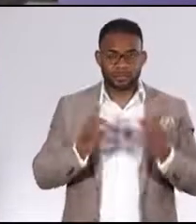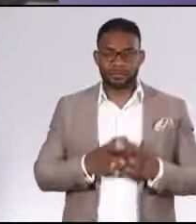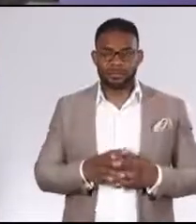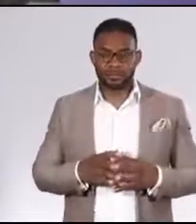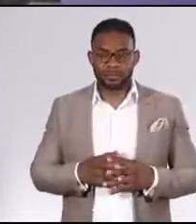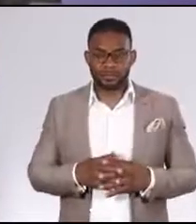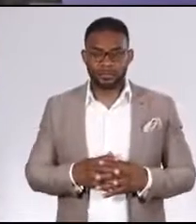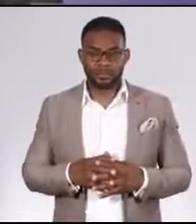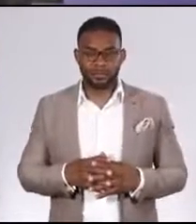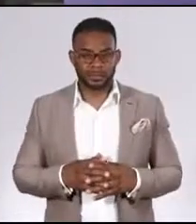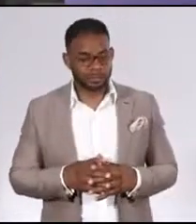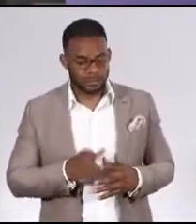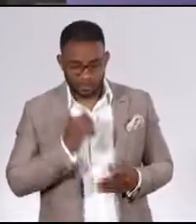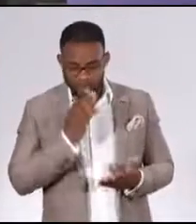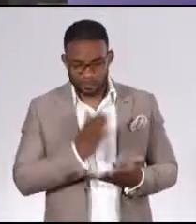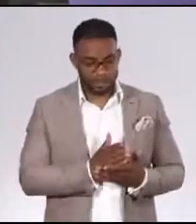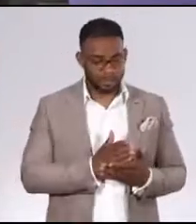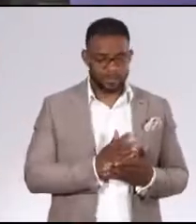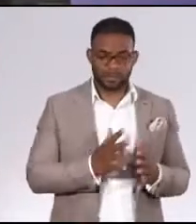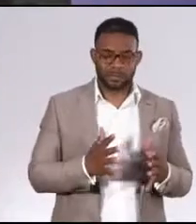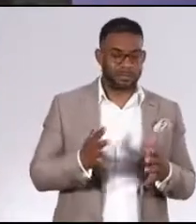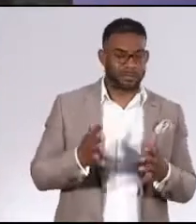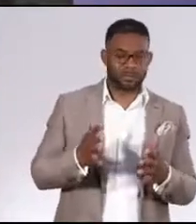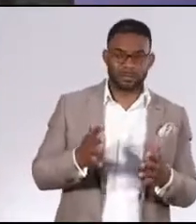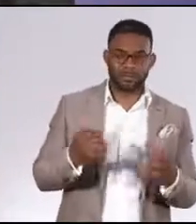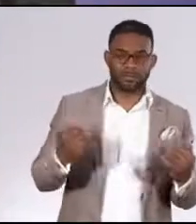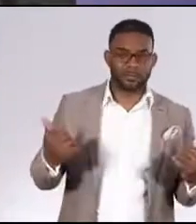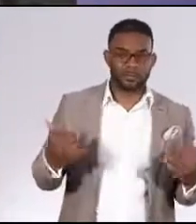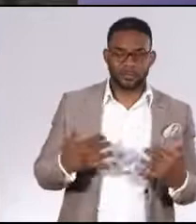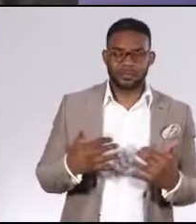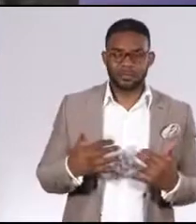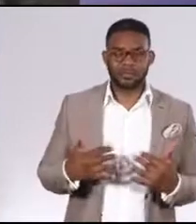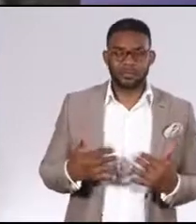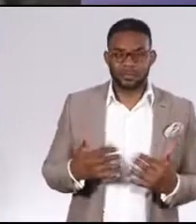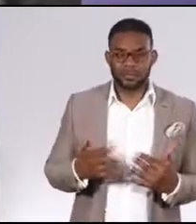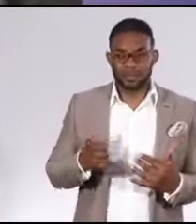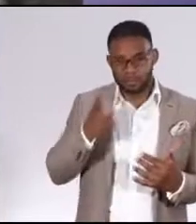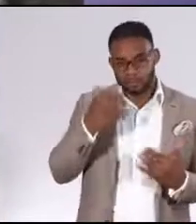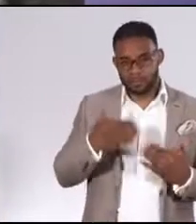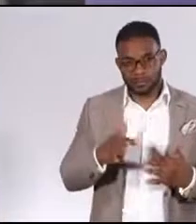But it didn't stop the anxiety and fear. I've here in love related embarrassment.